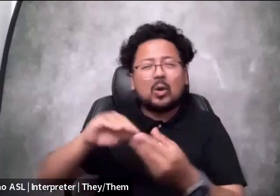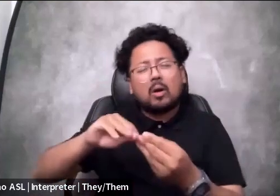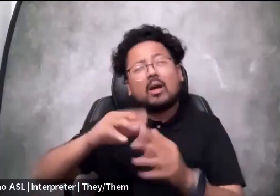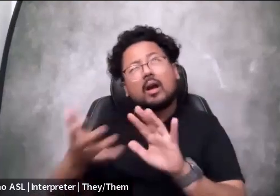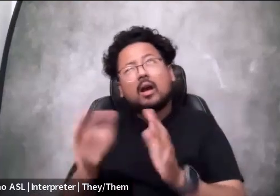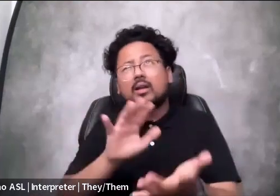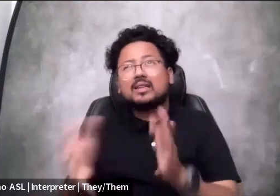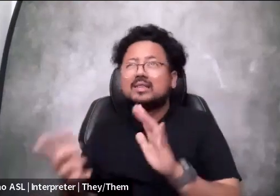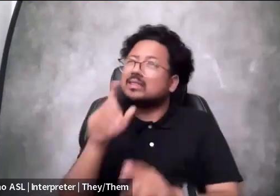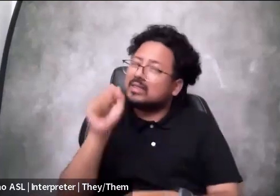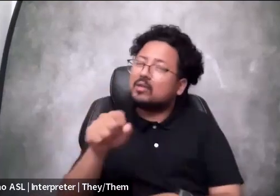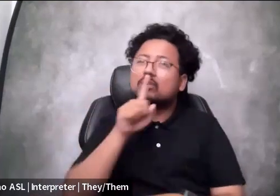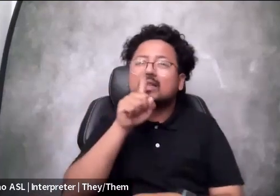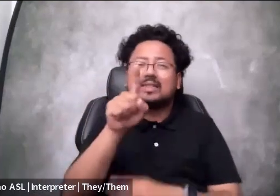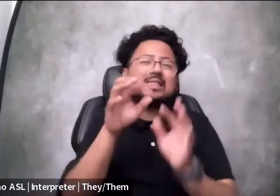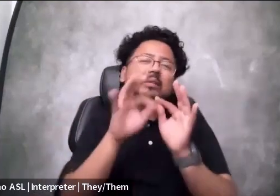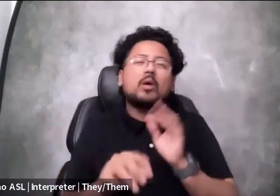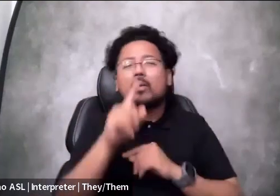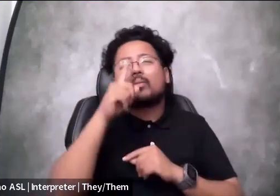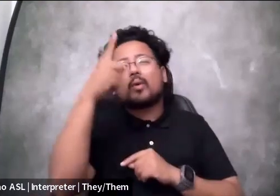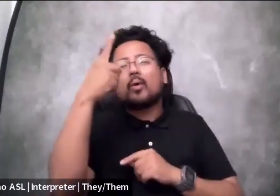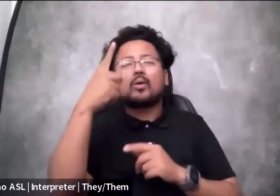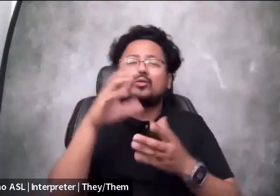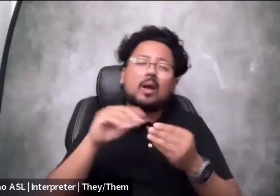simplistic and boring story kid gets to exist. Right. Well,